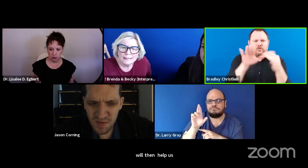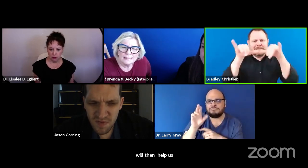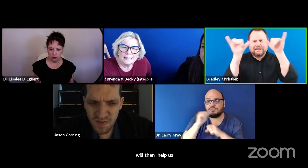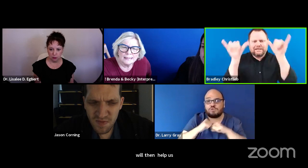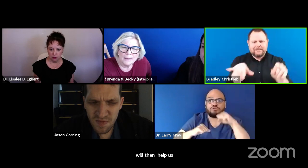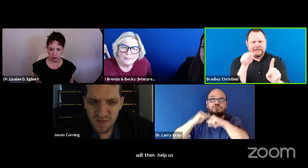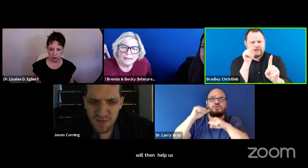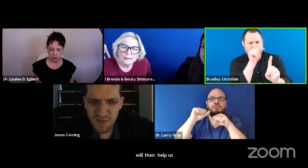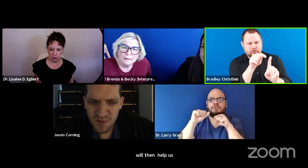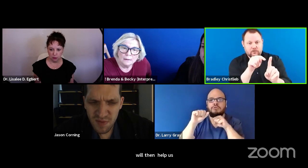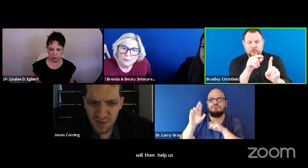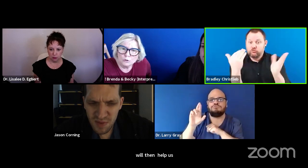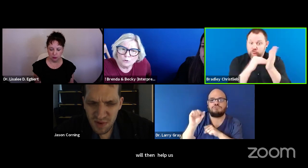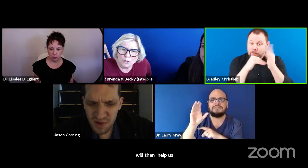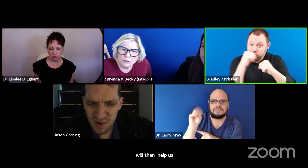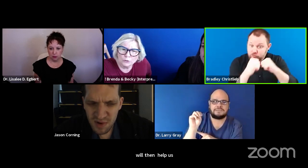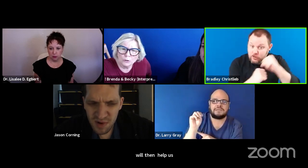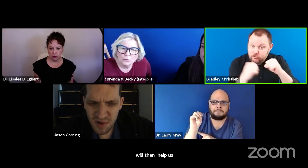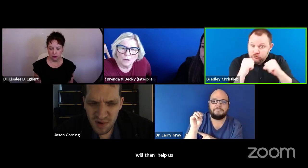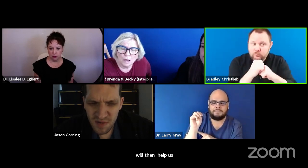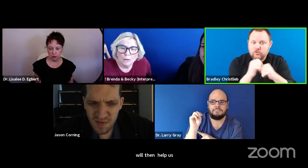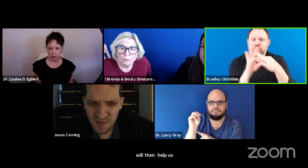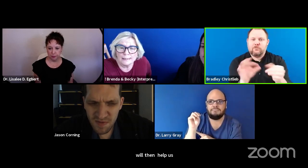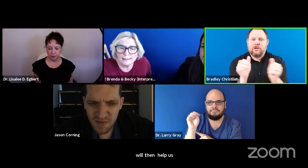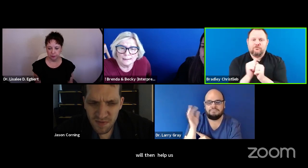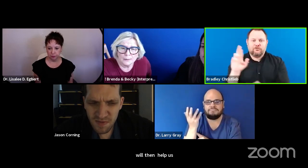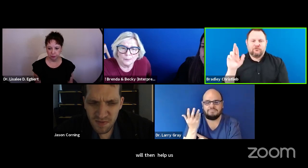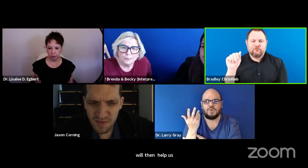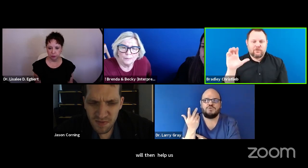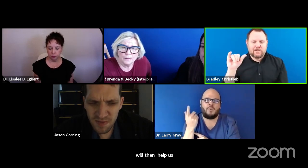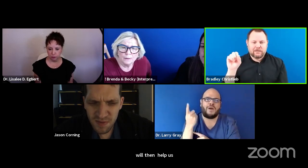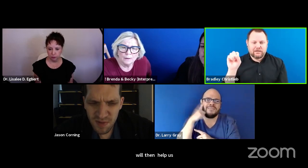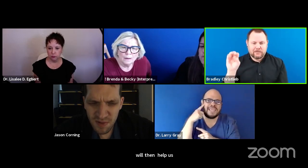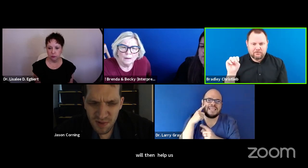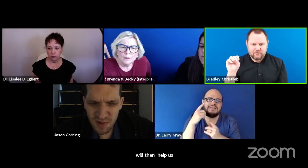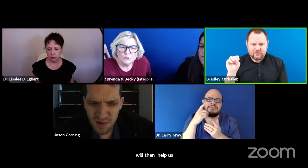the systemic structural racism.